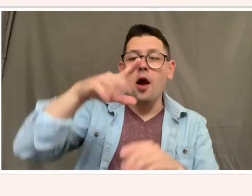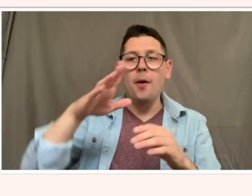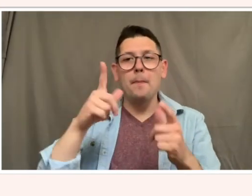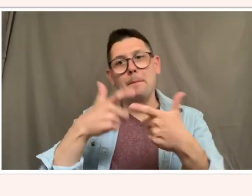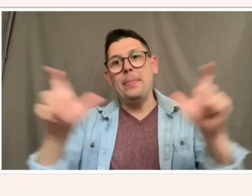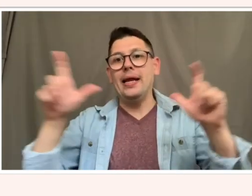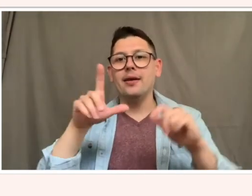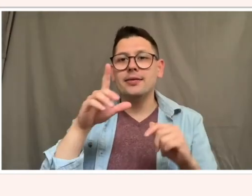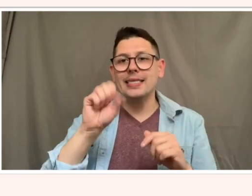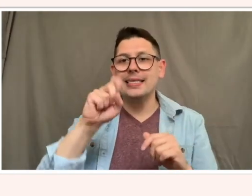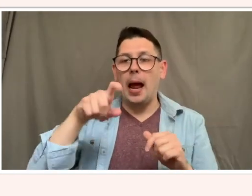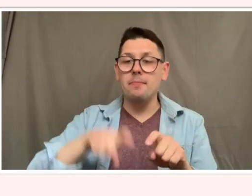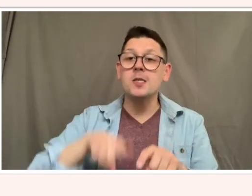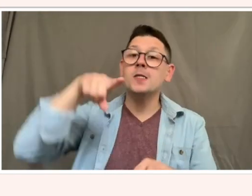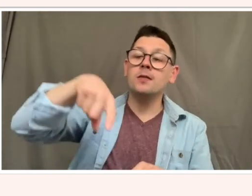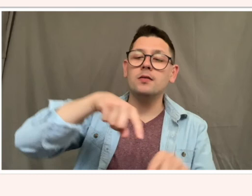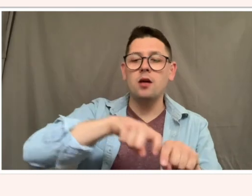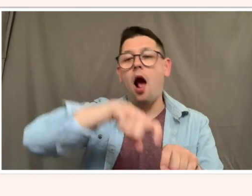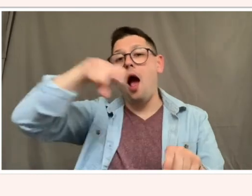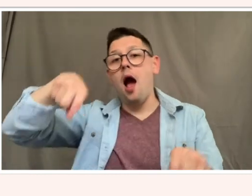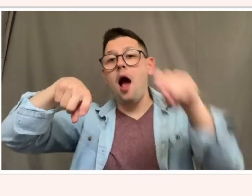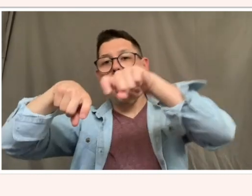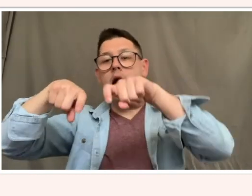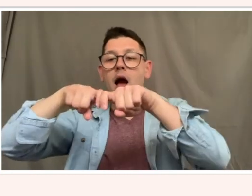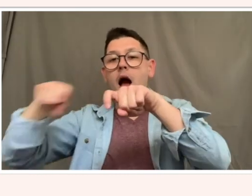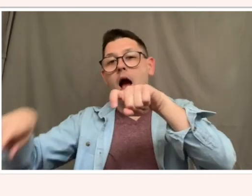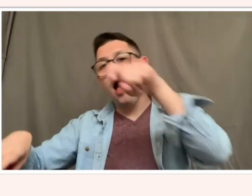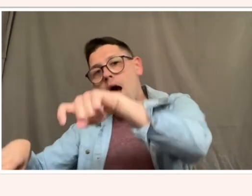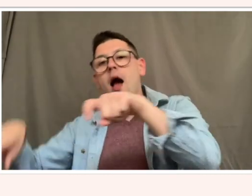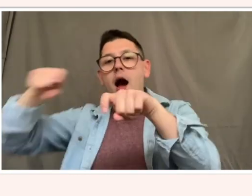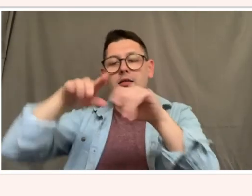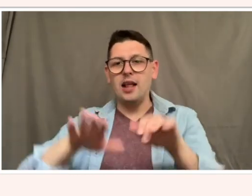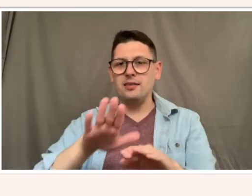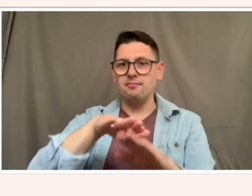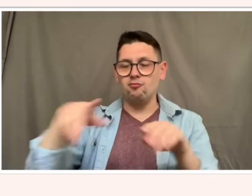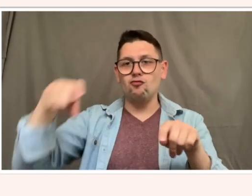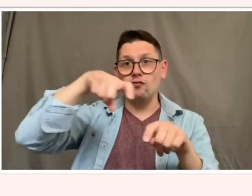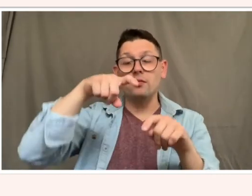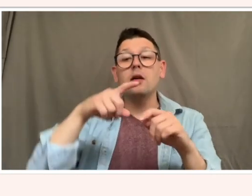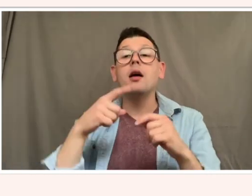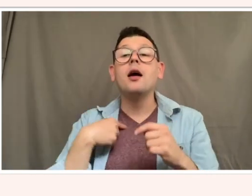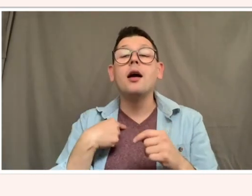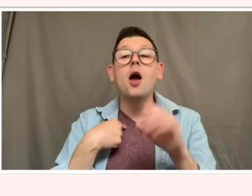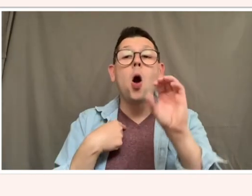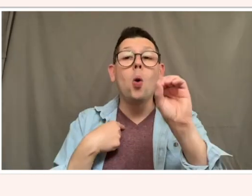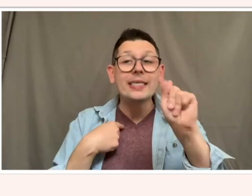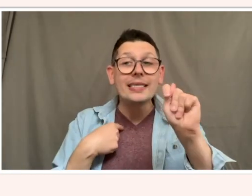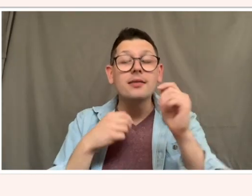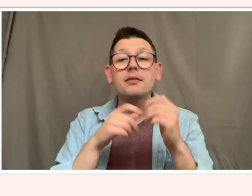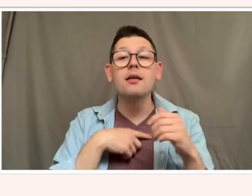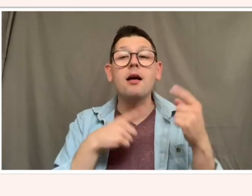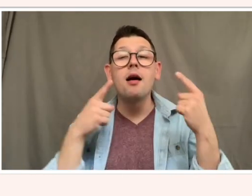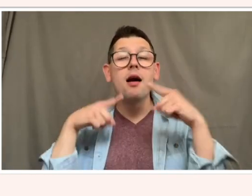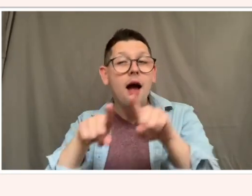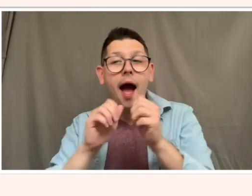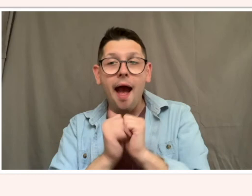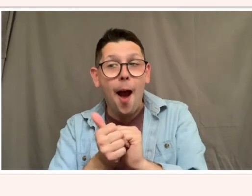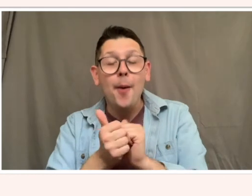There was one student who had, you know, who needed PT and there was a big step thing that